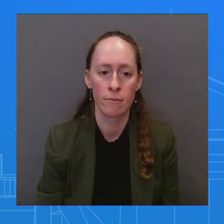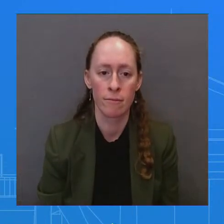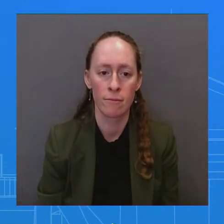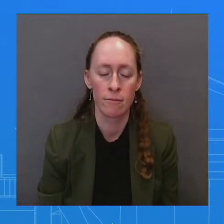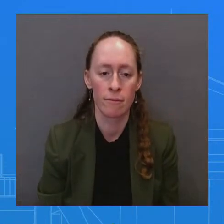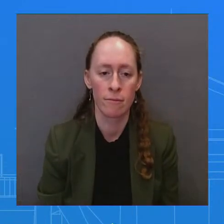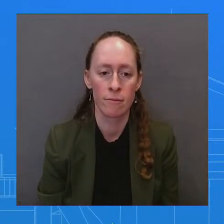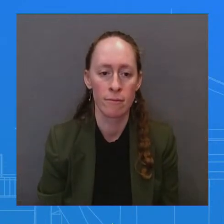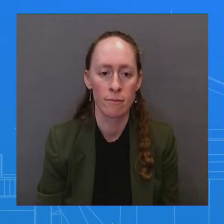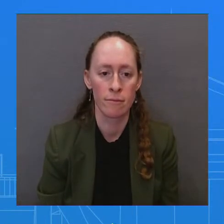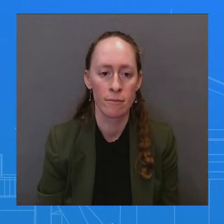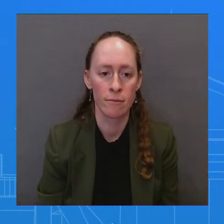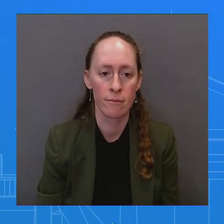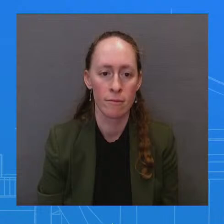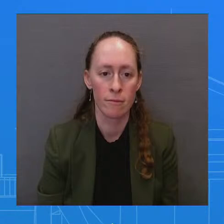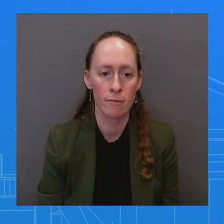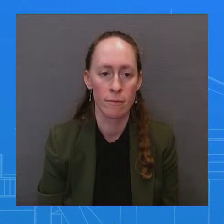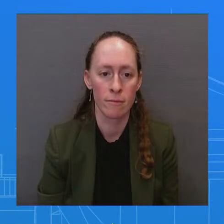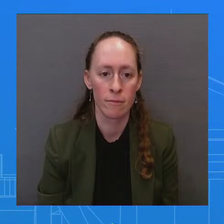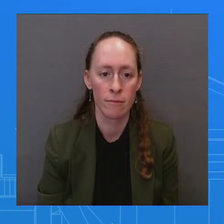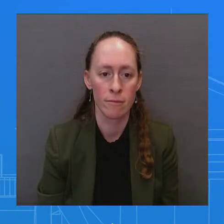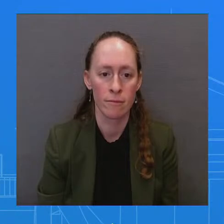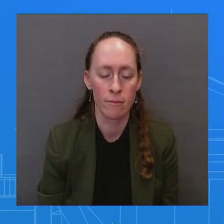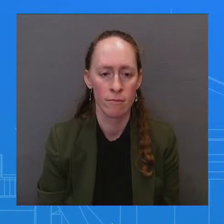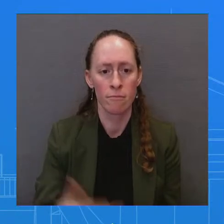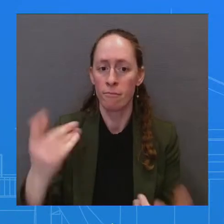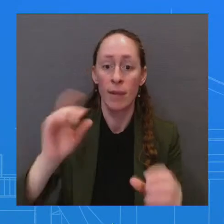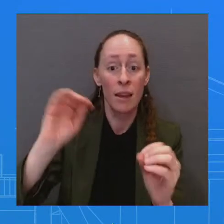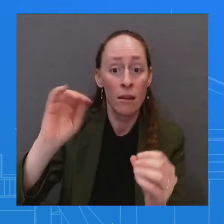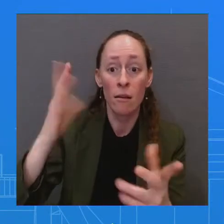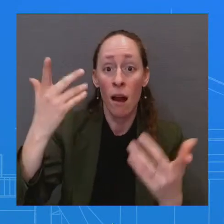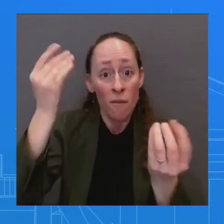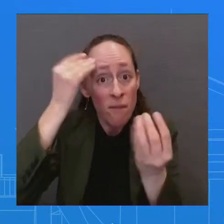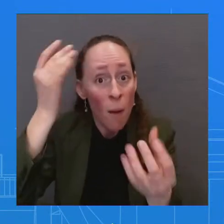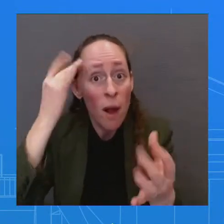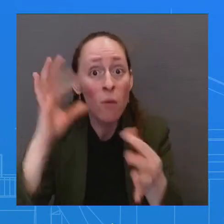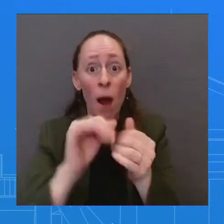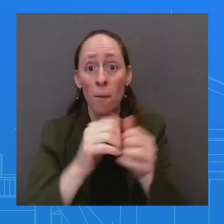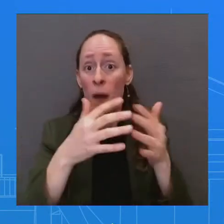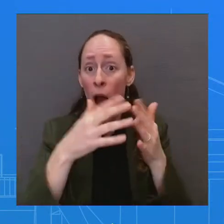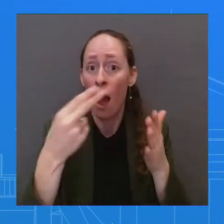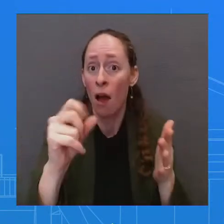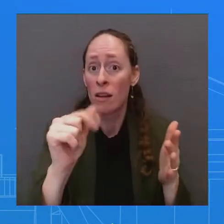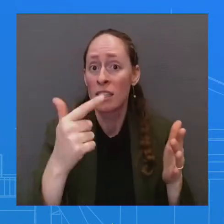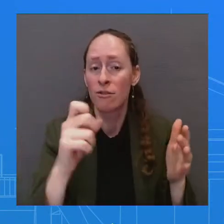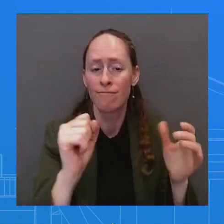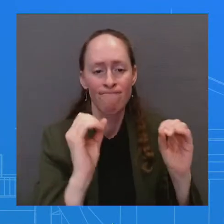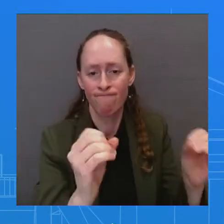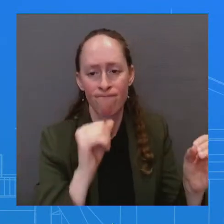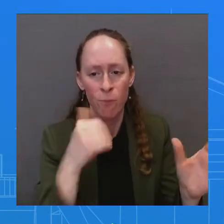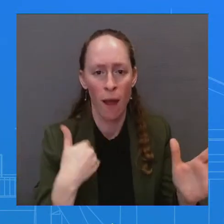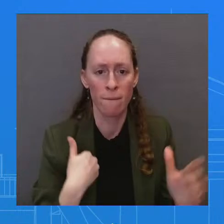The Press: And lastly, have negotiations started about the next phase of the release? And that would include men. Mr. Kirby: Well, right now,